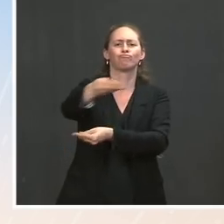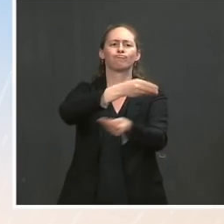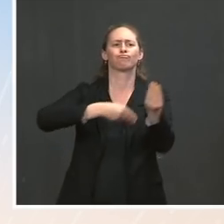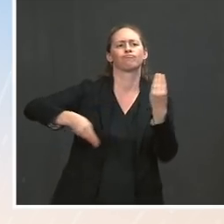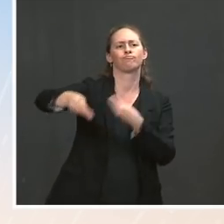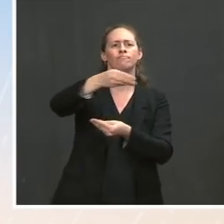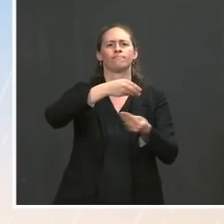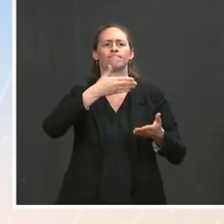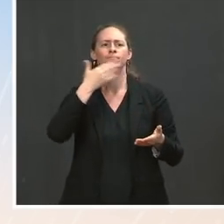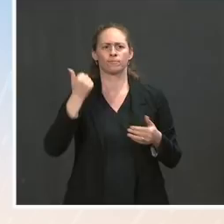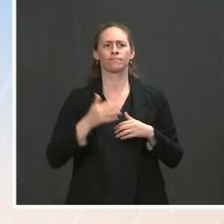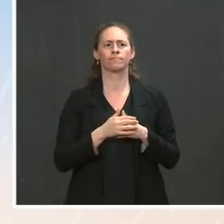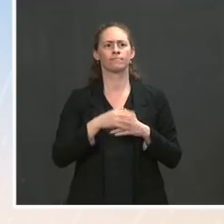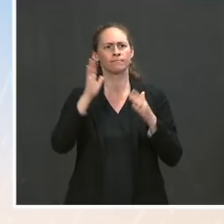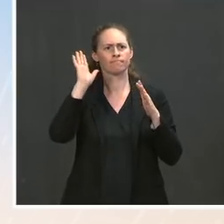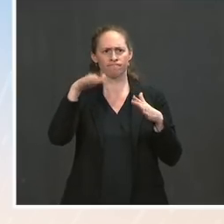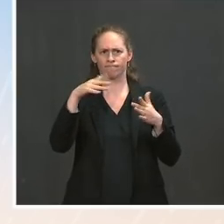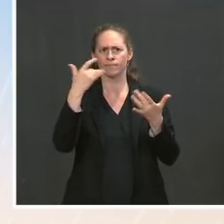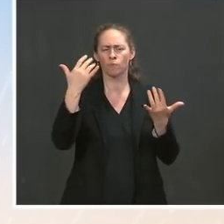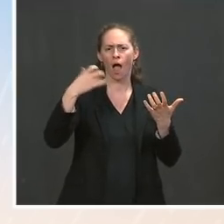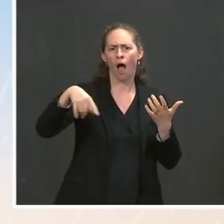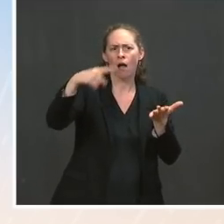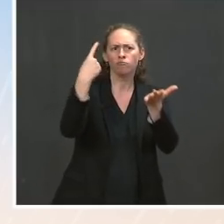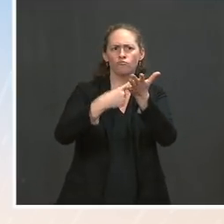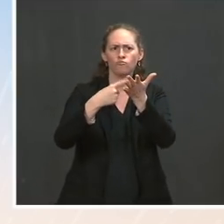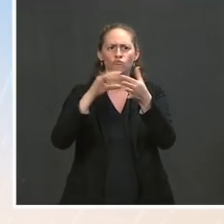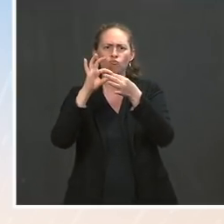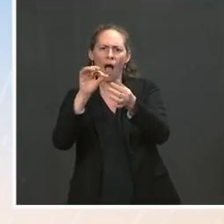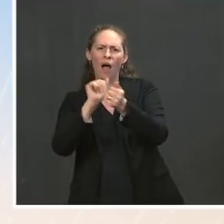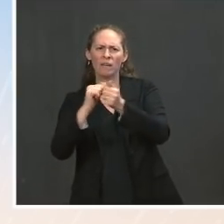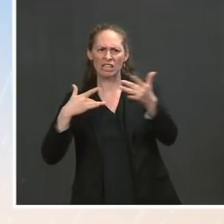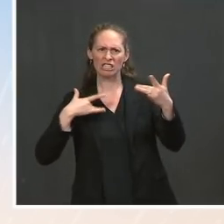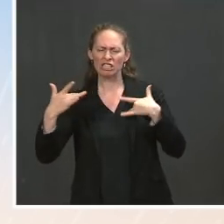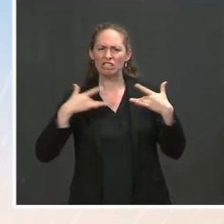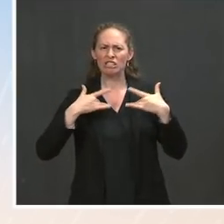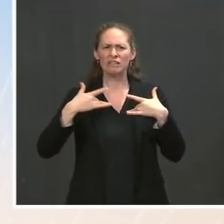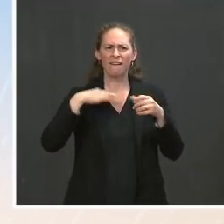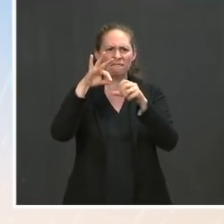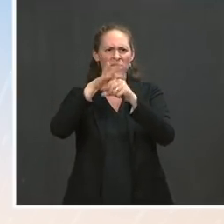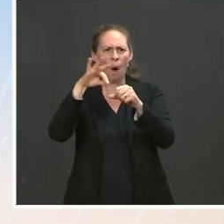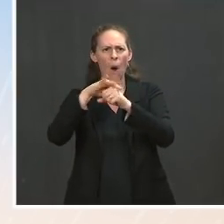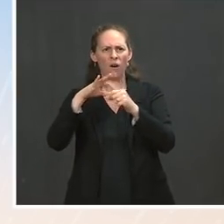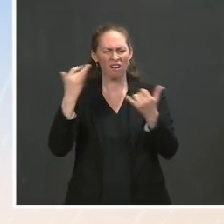President Biden has expressed his moral outrage over that. There's legislation in Congress,